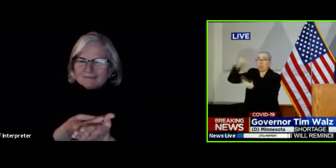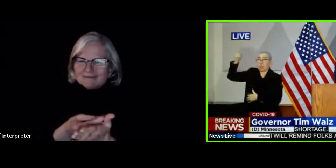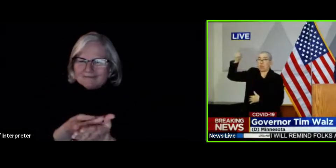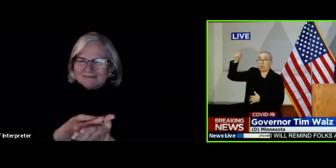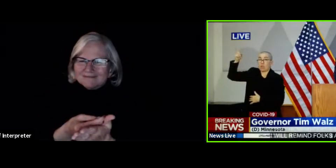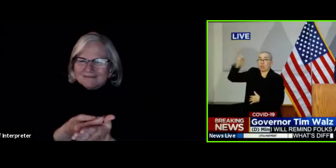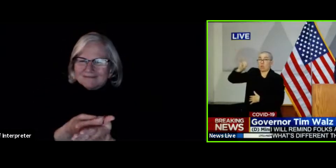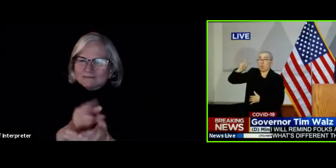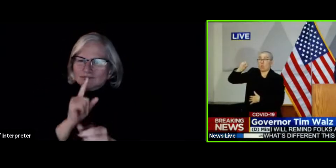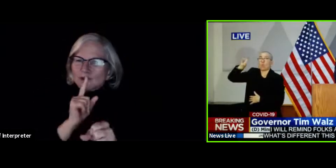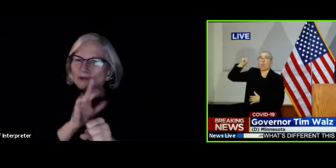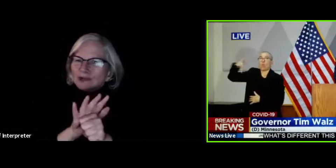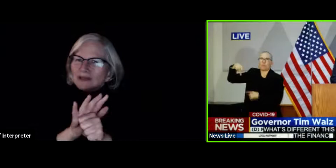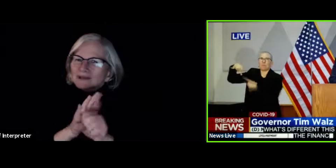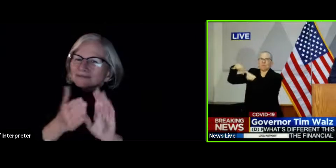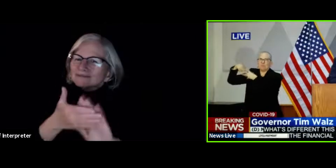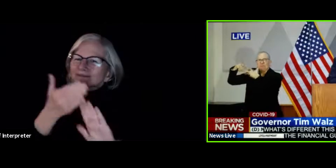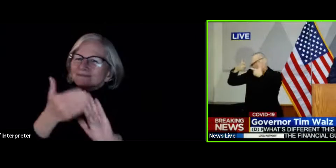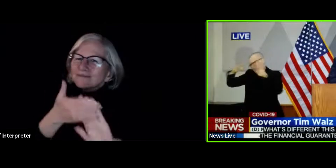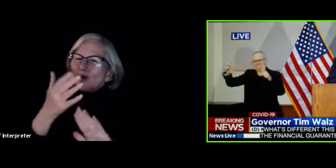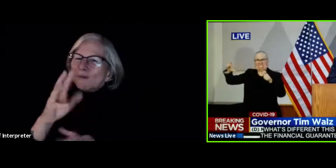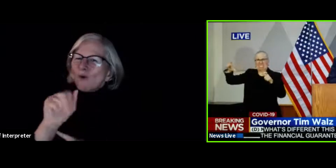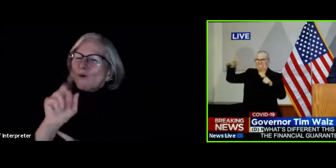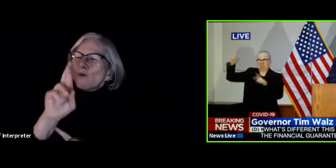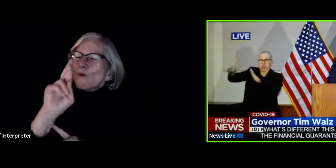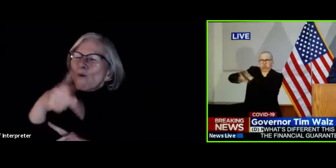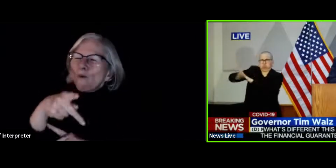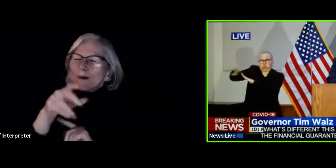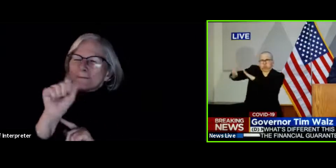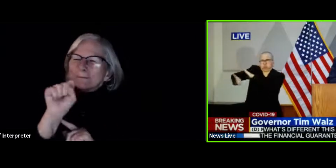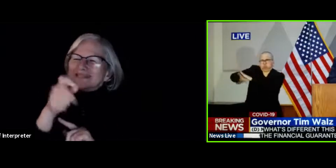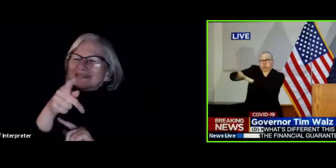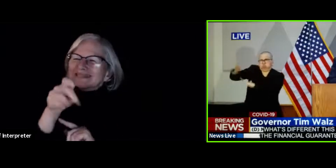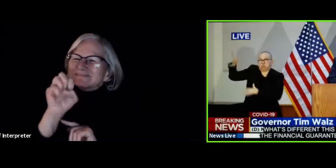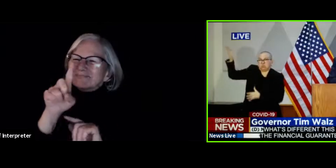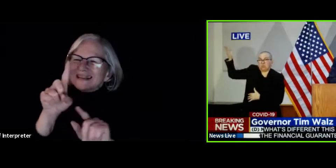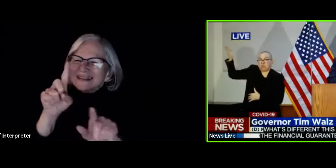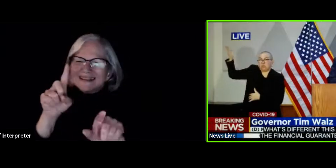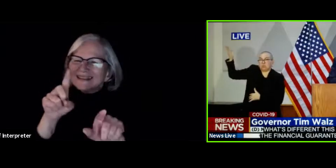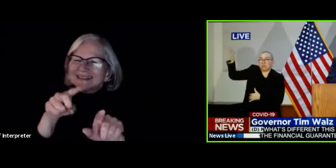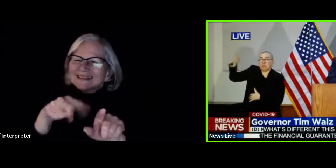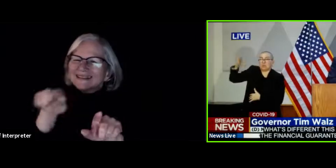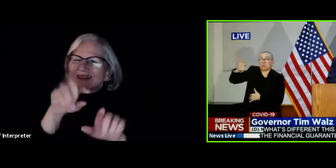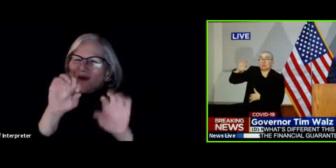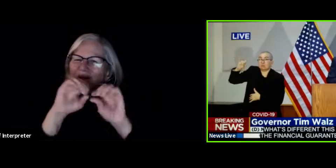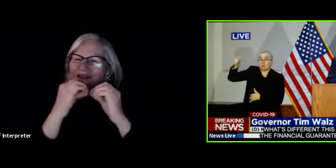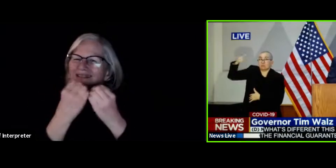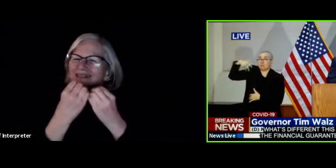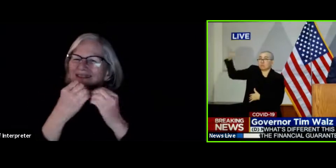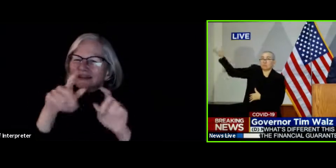DOING PHYSESSER'S SCIENCE BUT WHAT THEY DID GIVE PFIZER WAS PEACE OF MINDS FINANCIALLY THAT IF THEY COULD START TO PREPARE